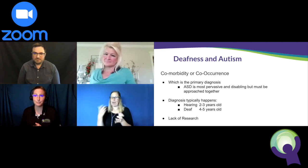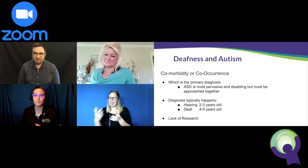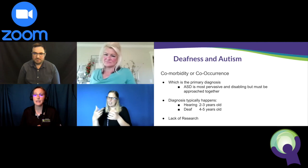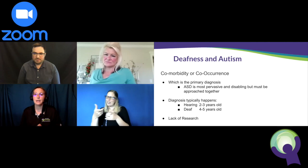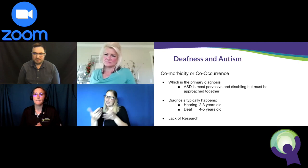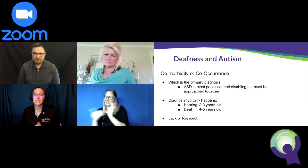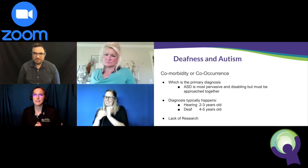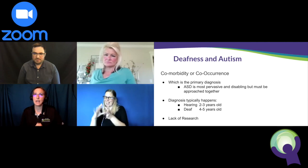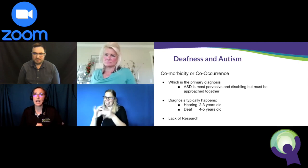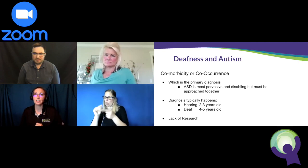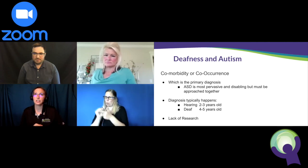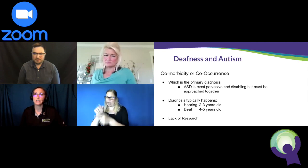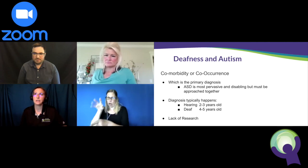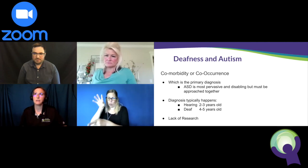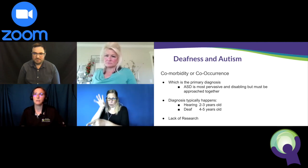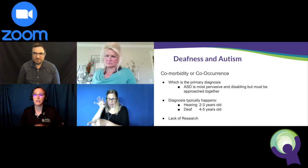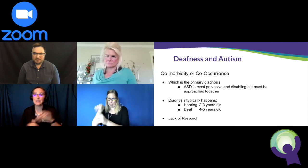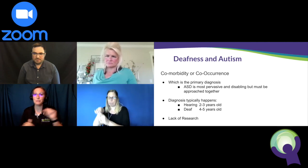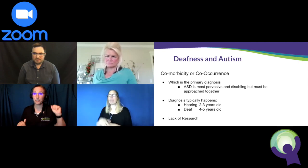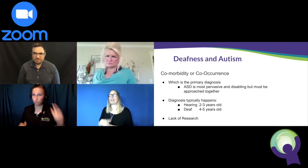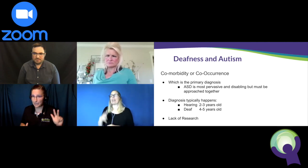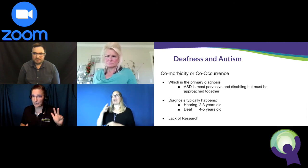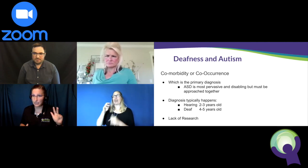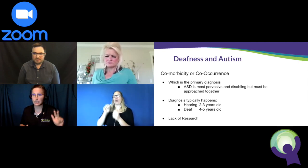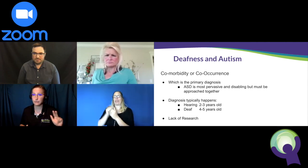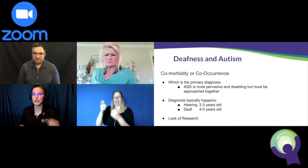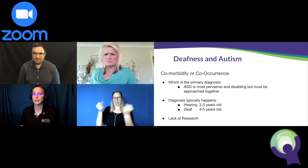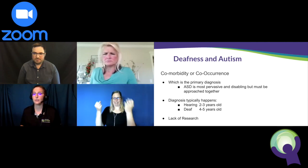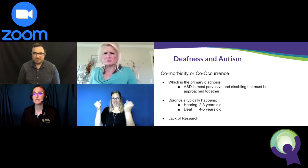My son, actually, when he was three and he was diagnosed he had